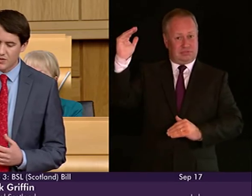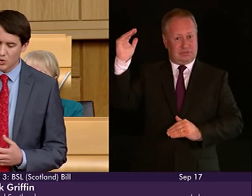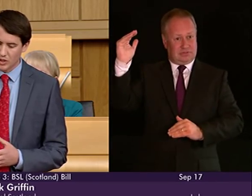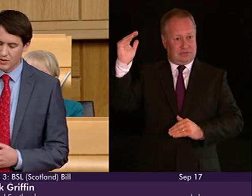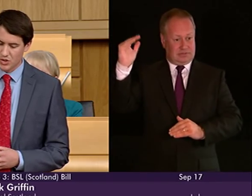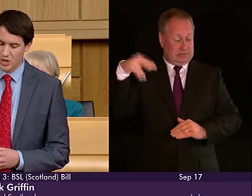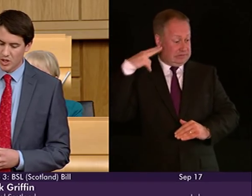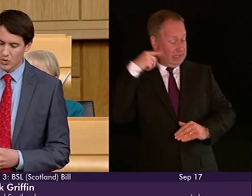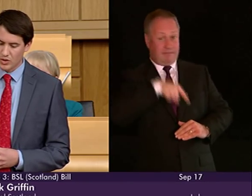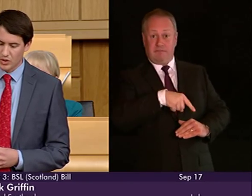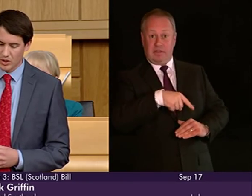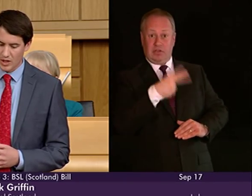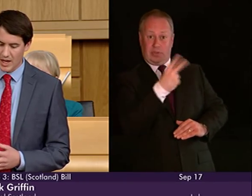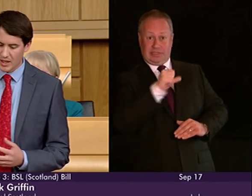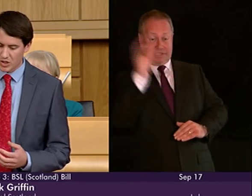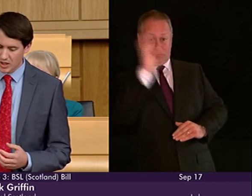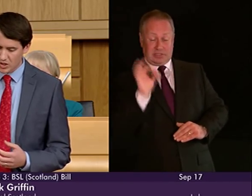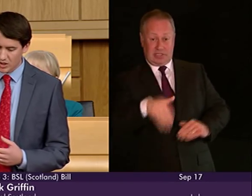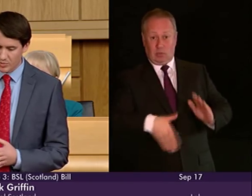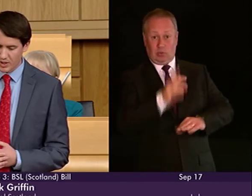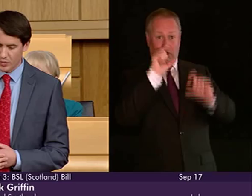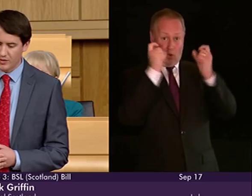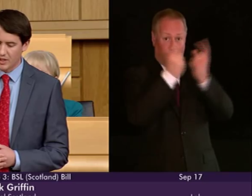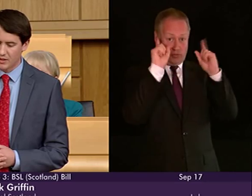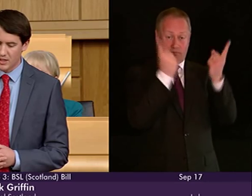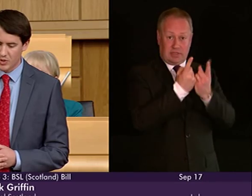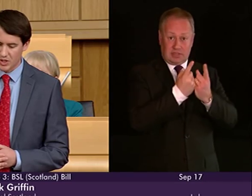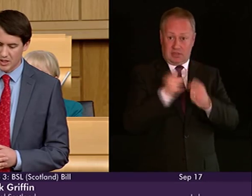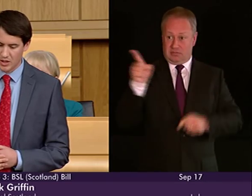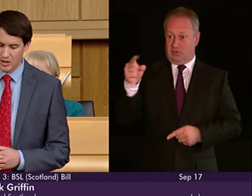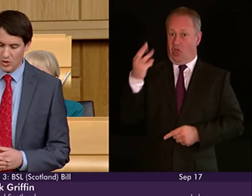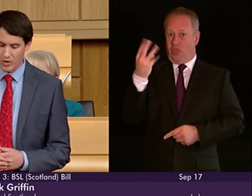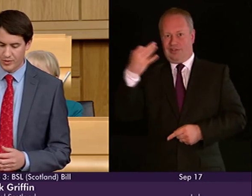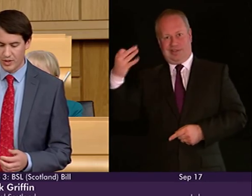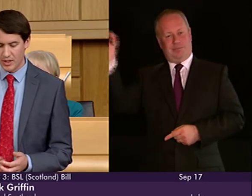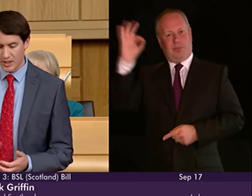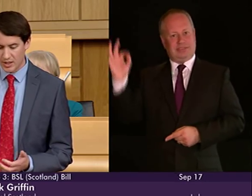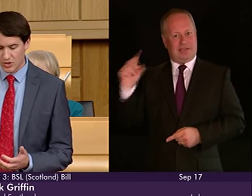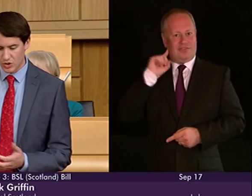of deaf school leavers go on to higher education, compared with 39 per cent of hearing